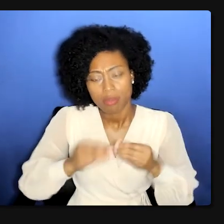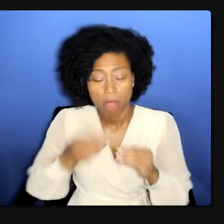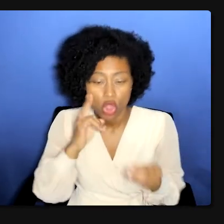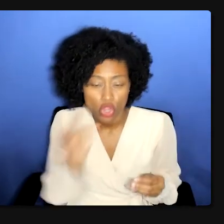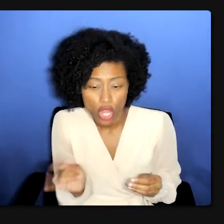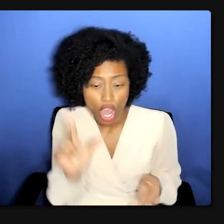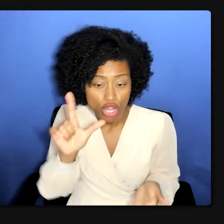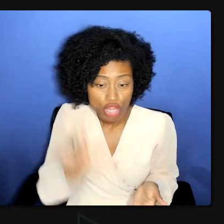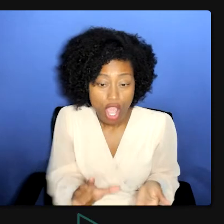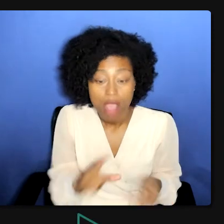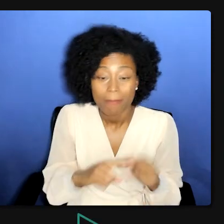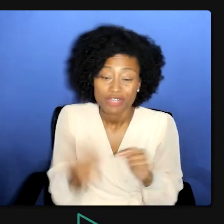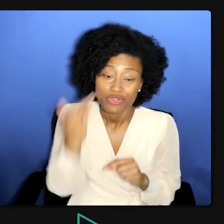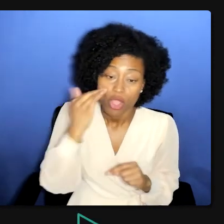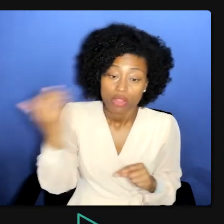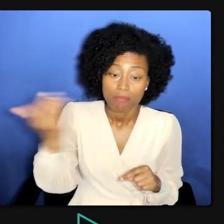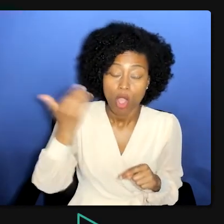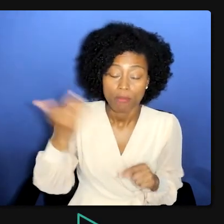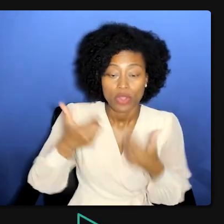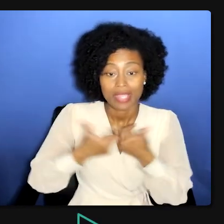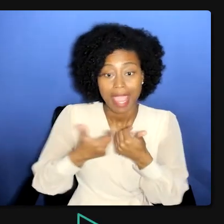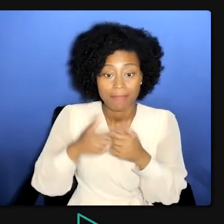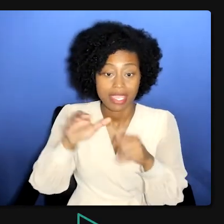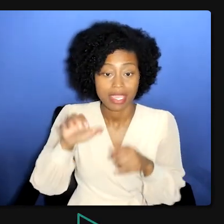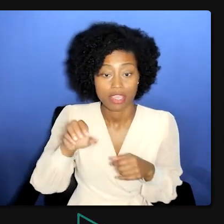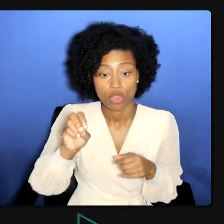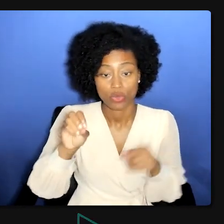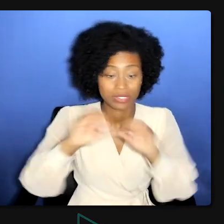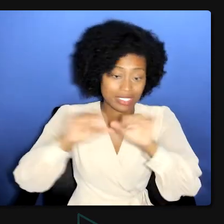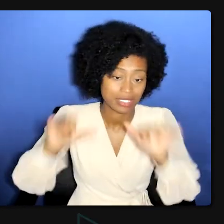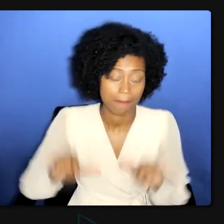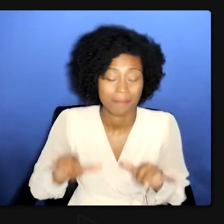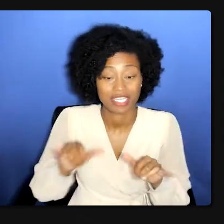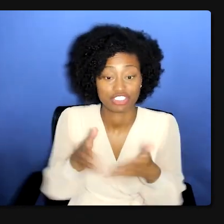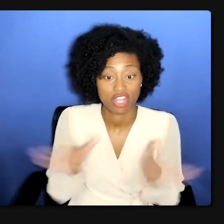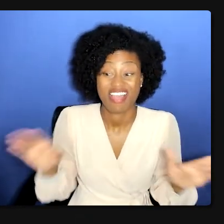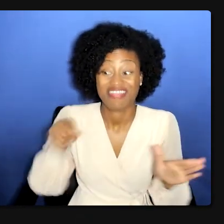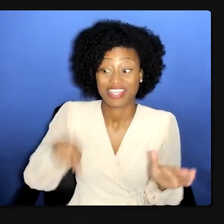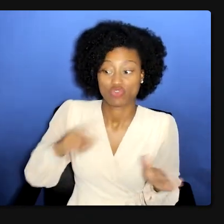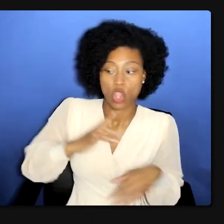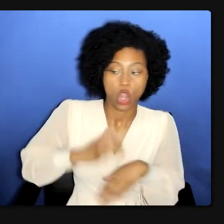to people who are familiar with the mobile game ecosystem in general. But reminder that this was early on in our soft launch